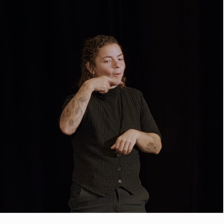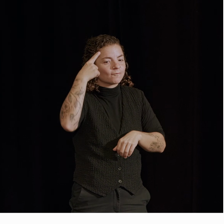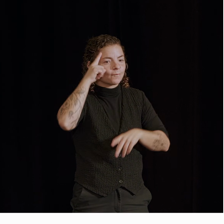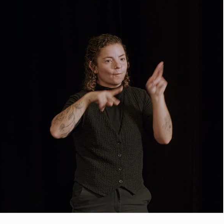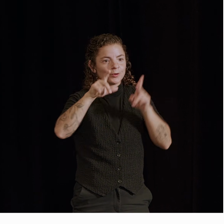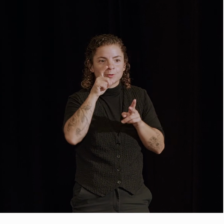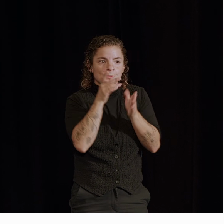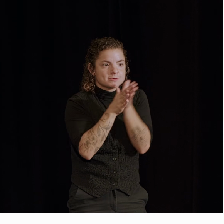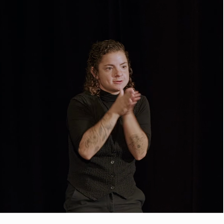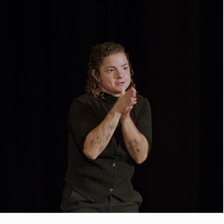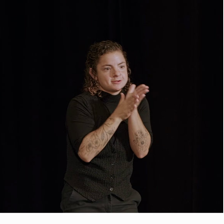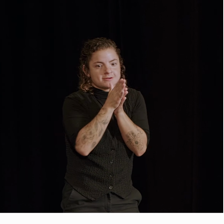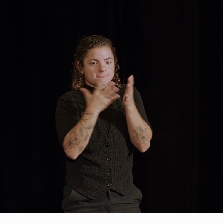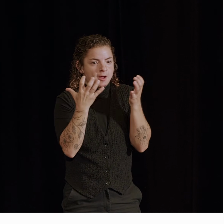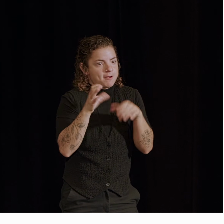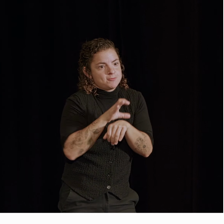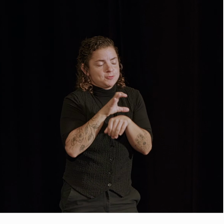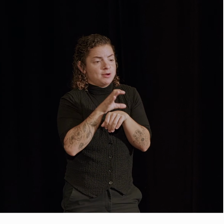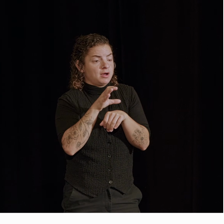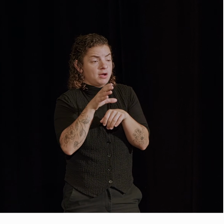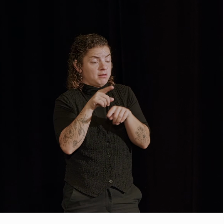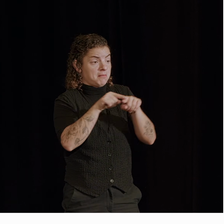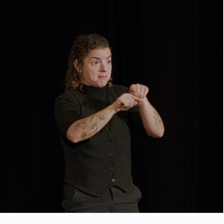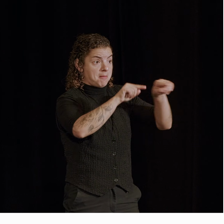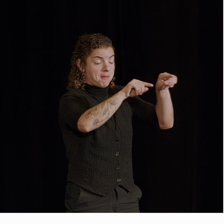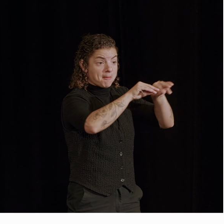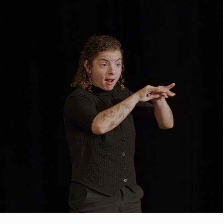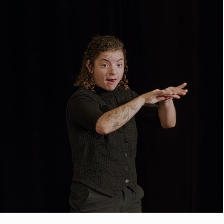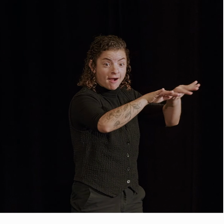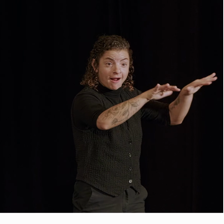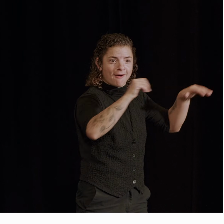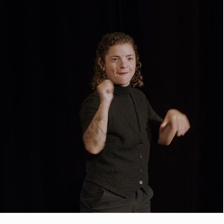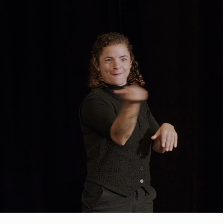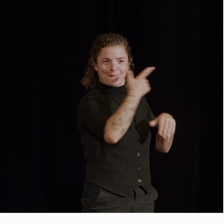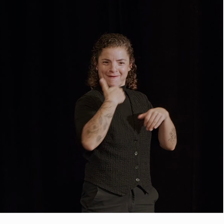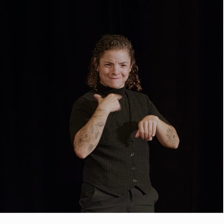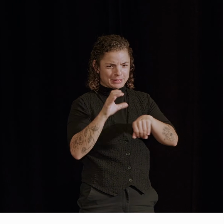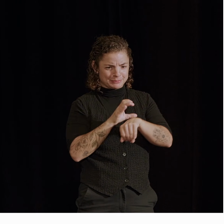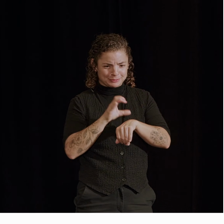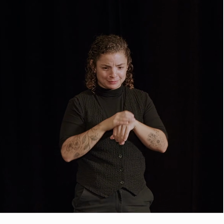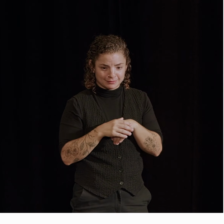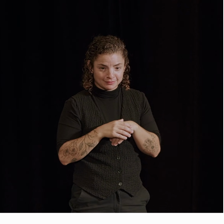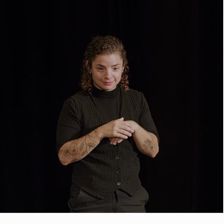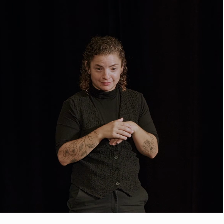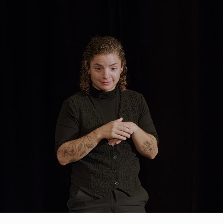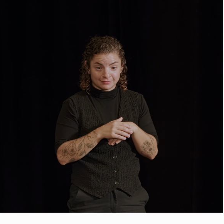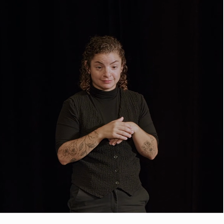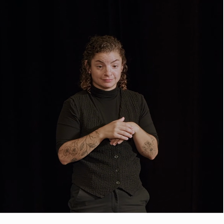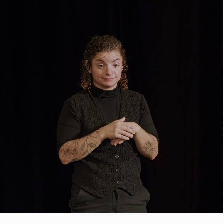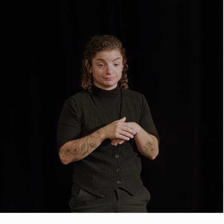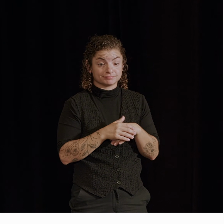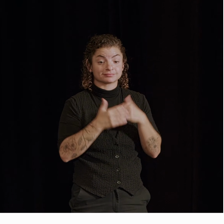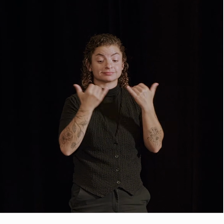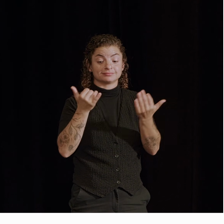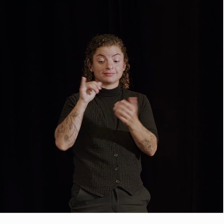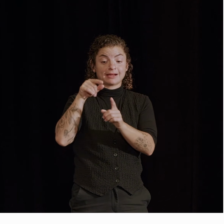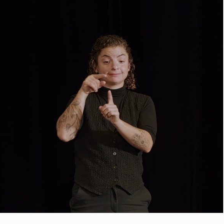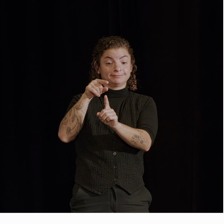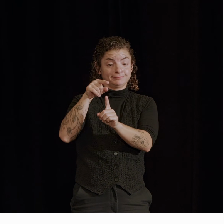and a part of that transition was the graphical user interface. I'm more comfortable with command lines. Mom was too,